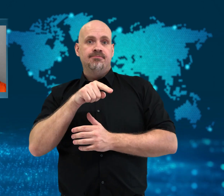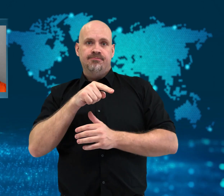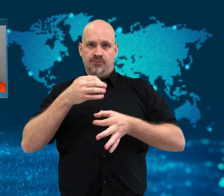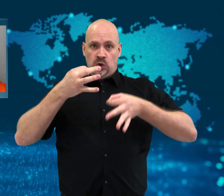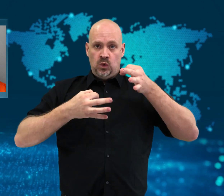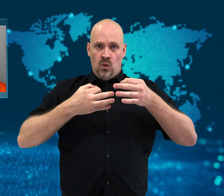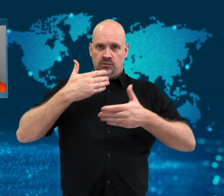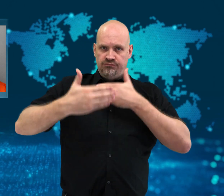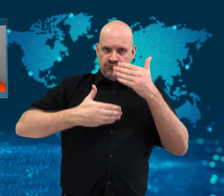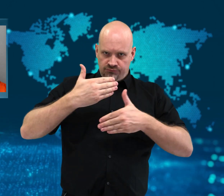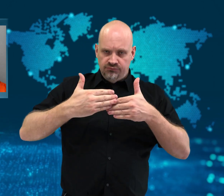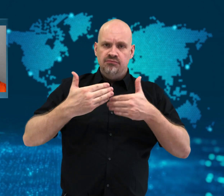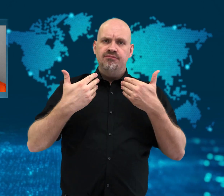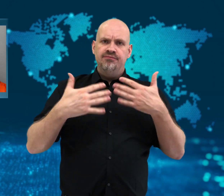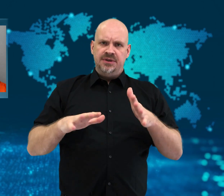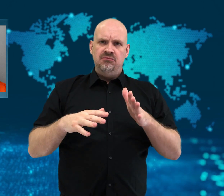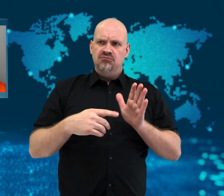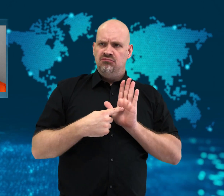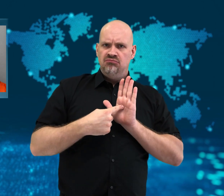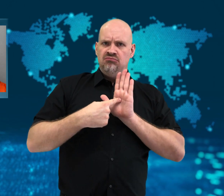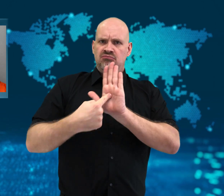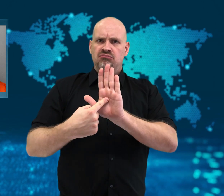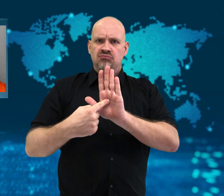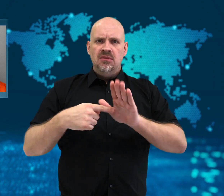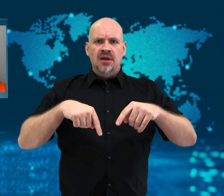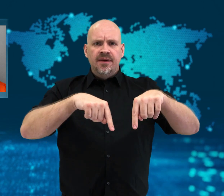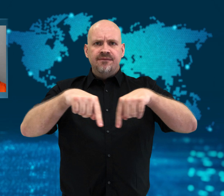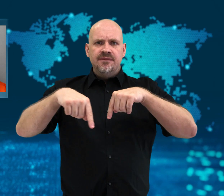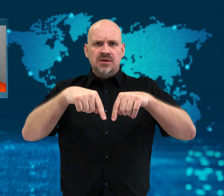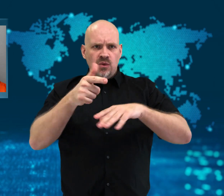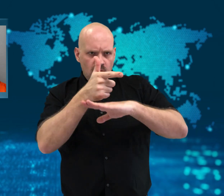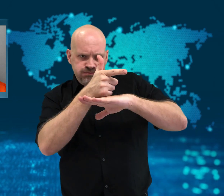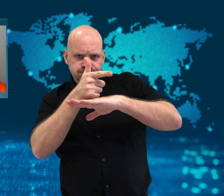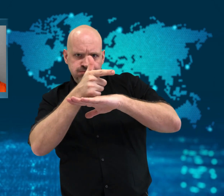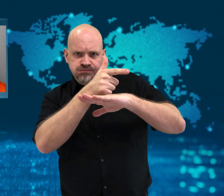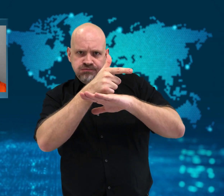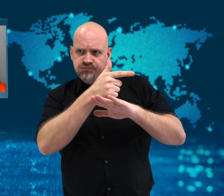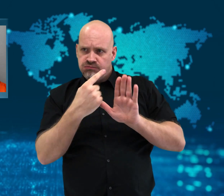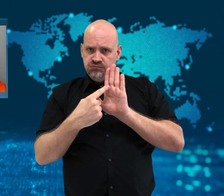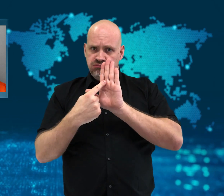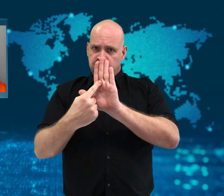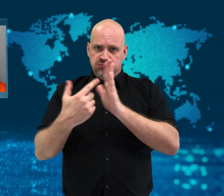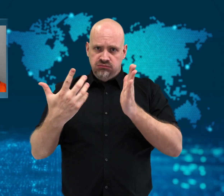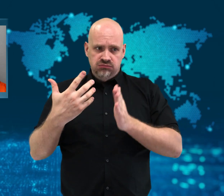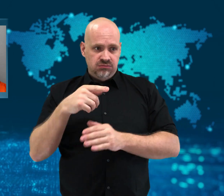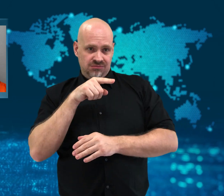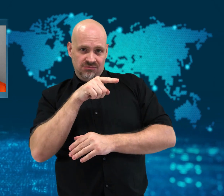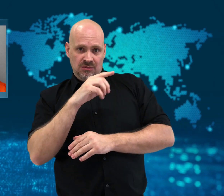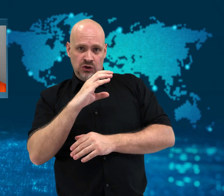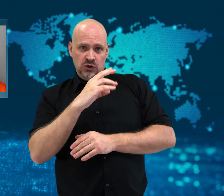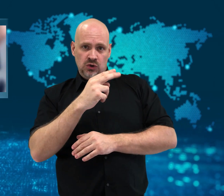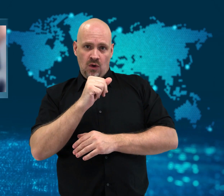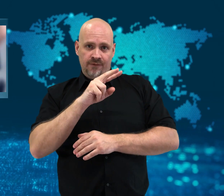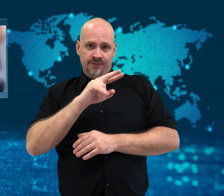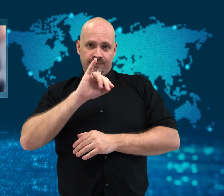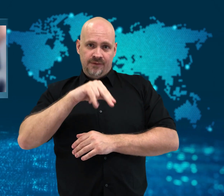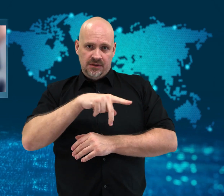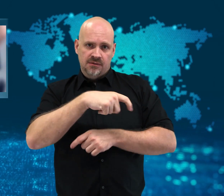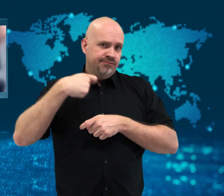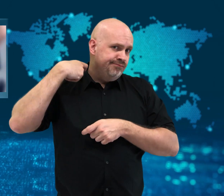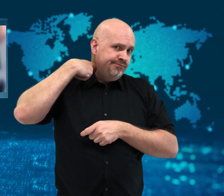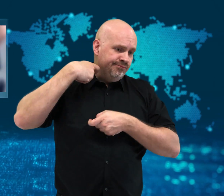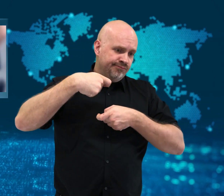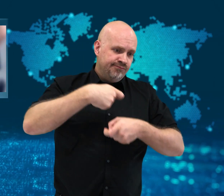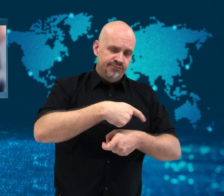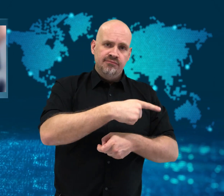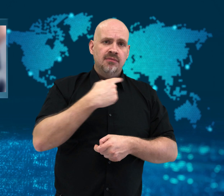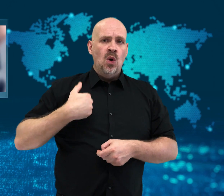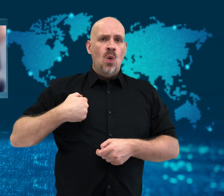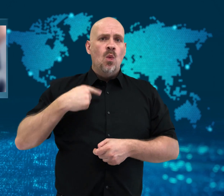pressing his knee into George Floyd’s neck for 9 minutes.